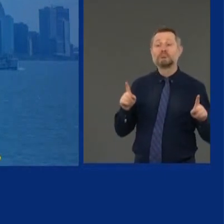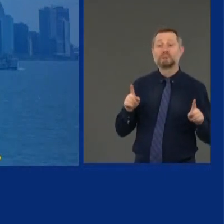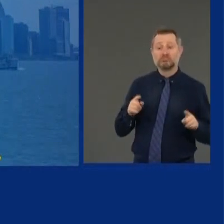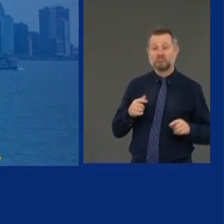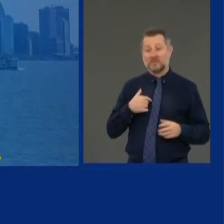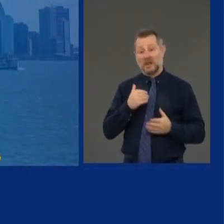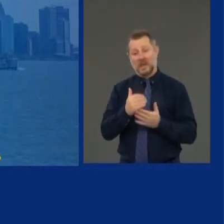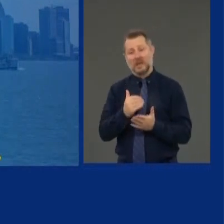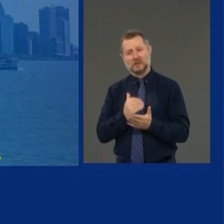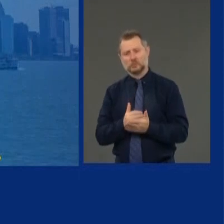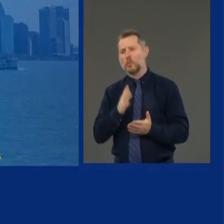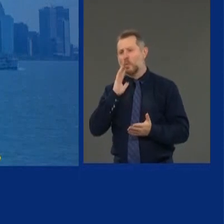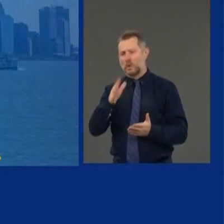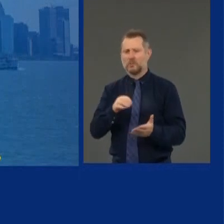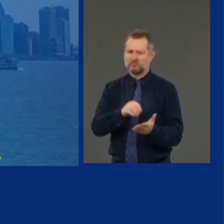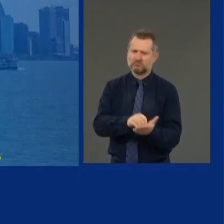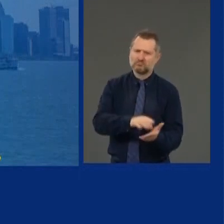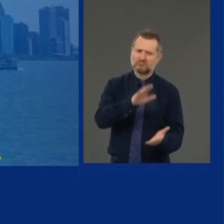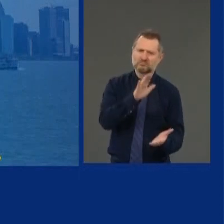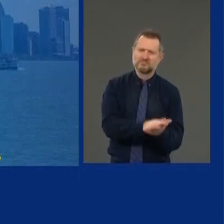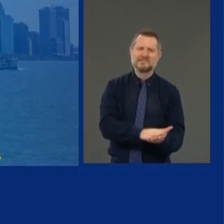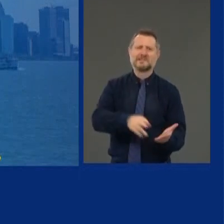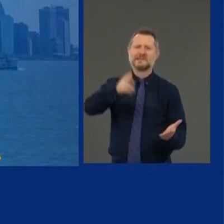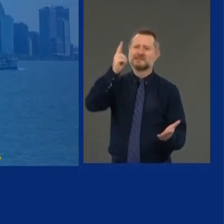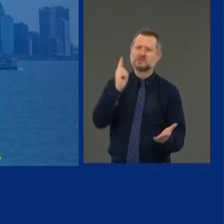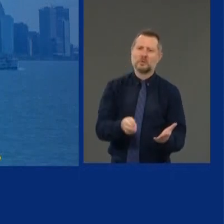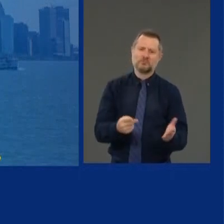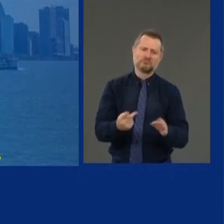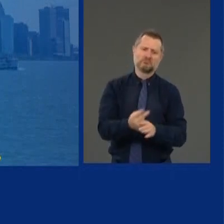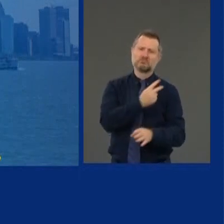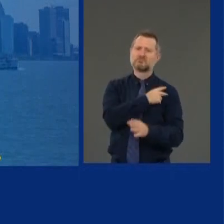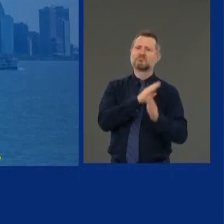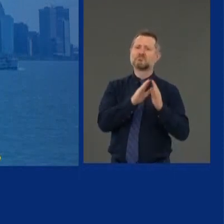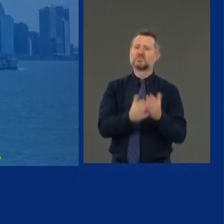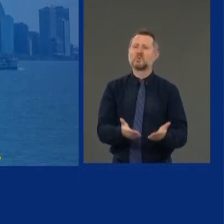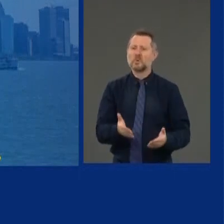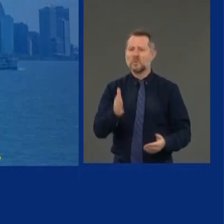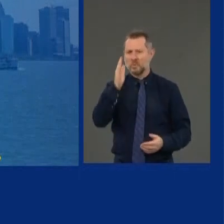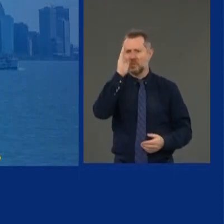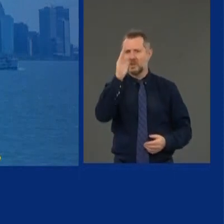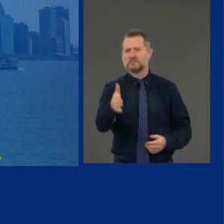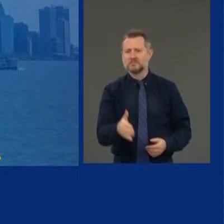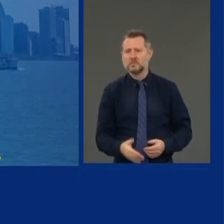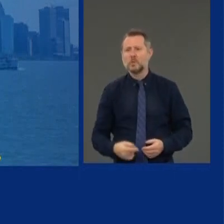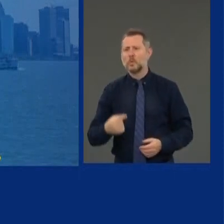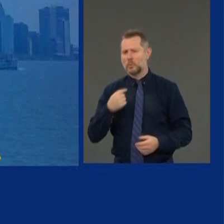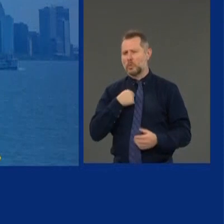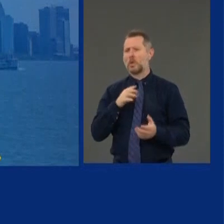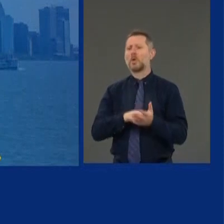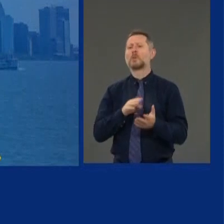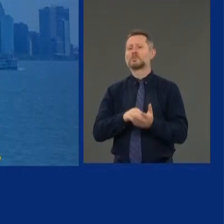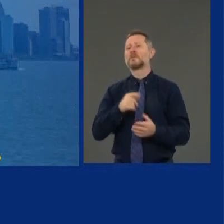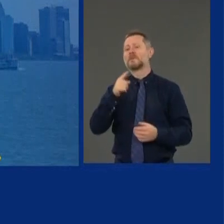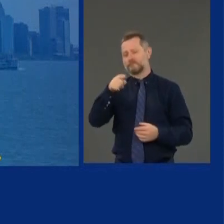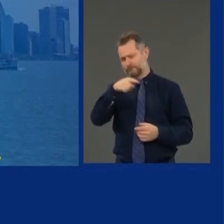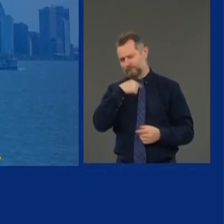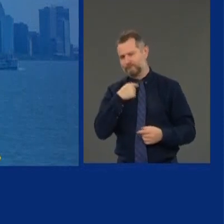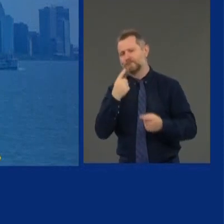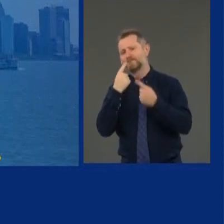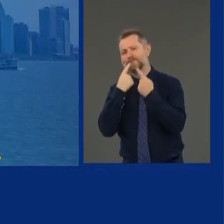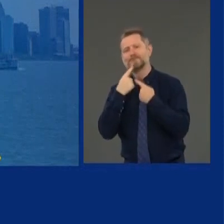BUT WE MANAGE.